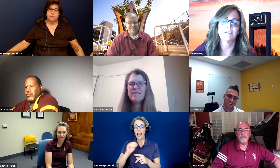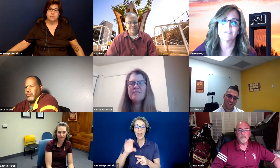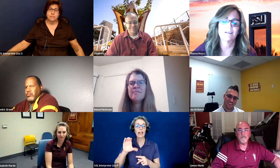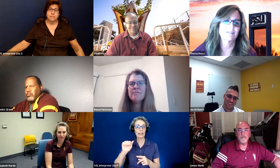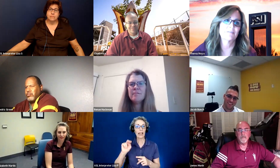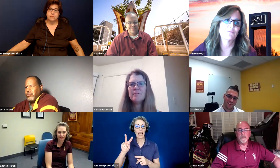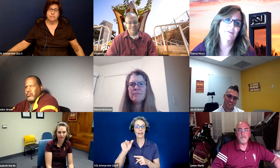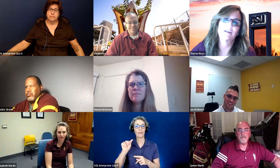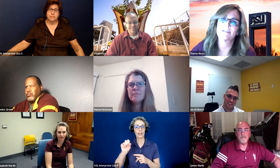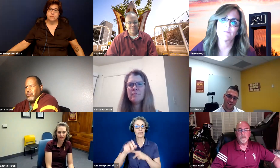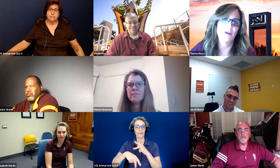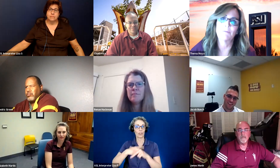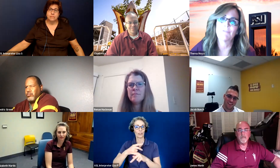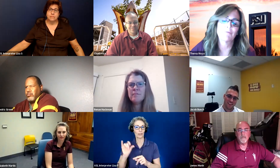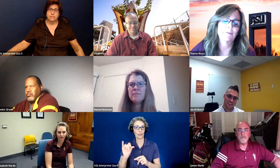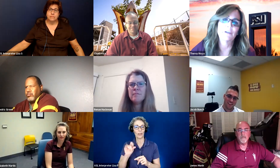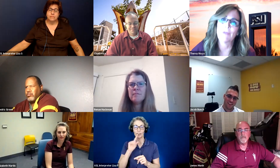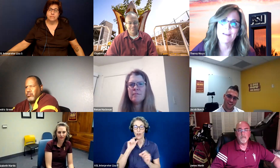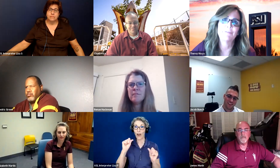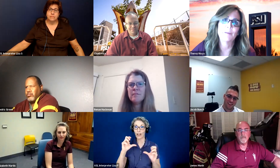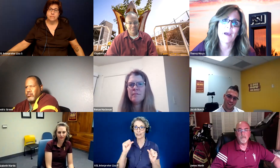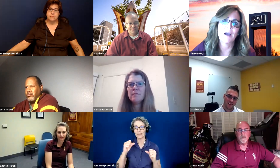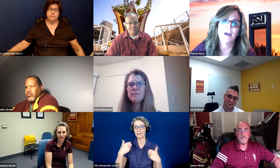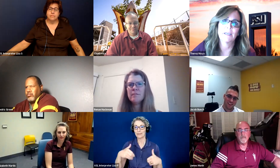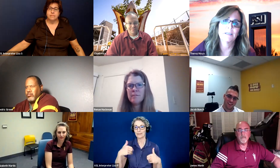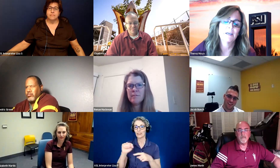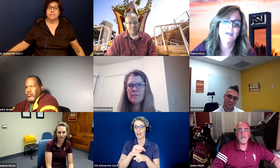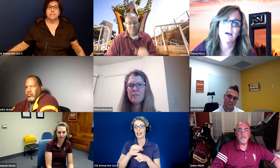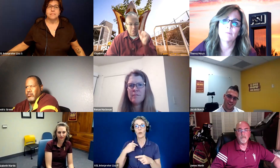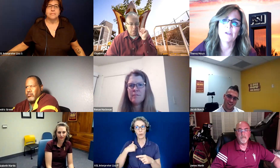It's really an awesome training. We've got really great feedback on it.